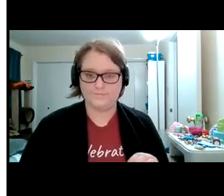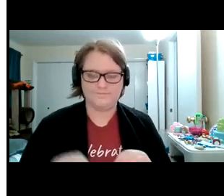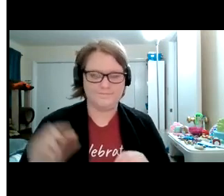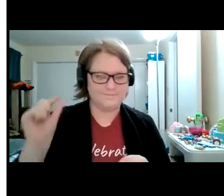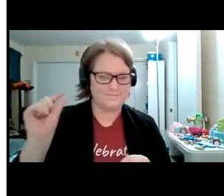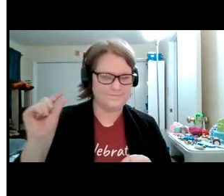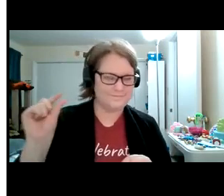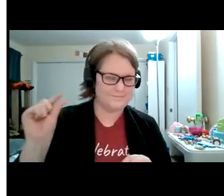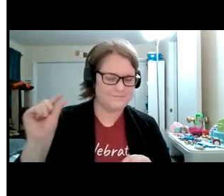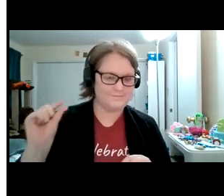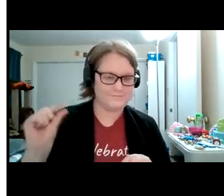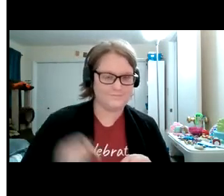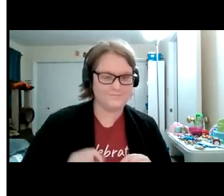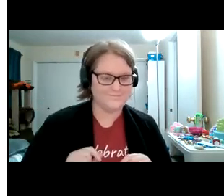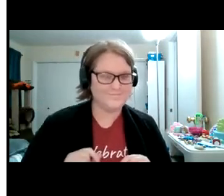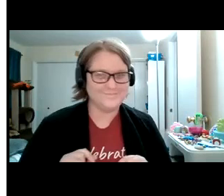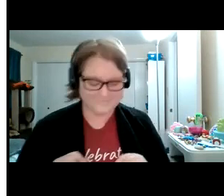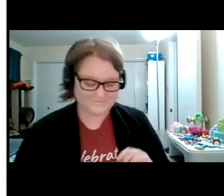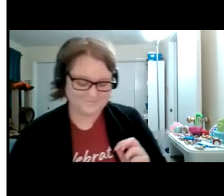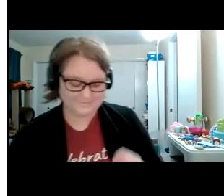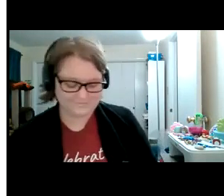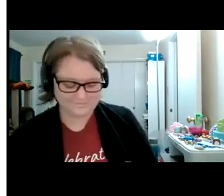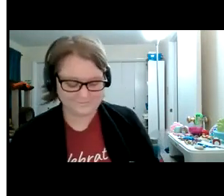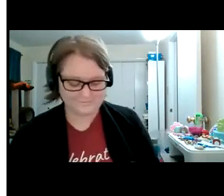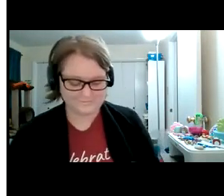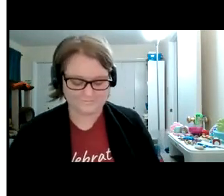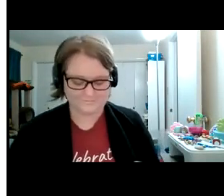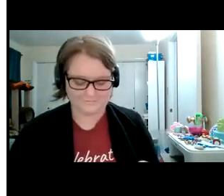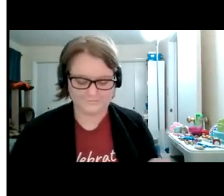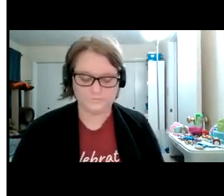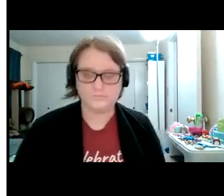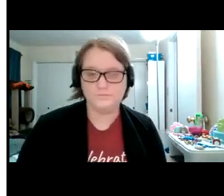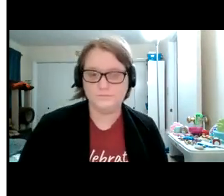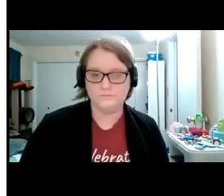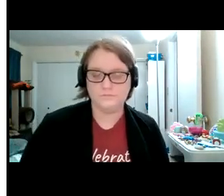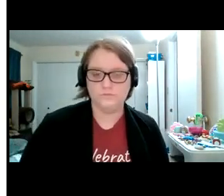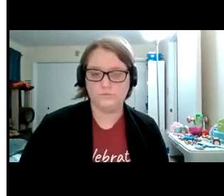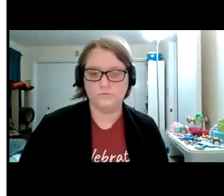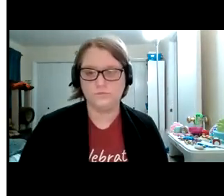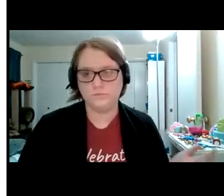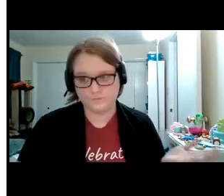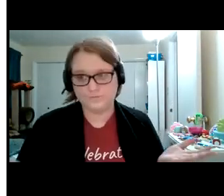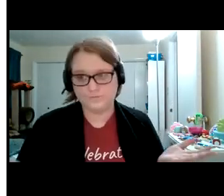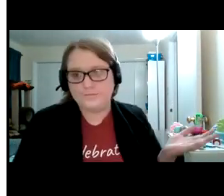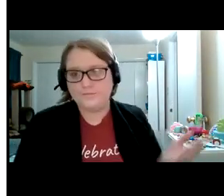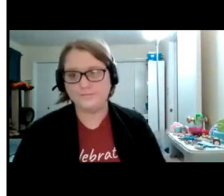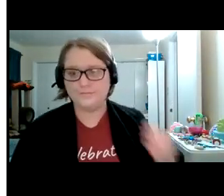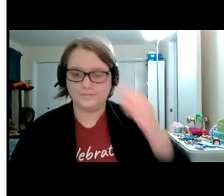and is just a little bit chunky. Like Sara said, I'm an autistic adult with multiple disabilities.